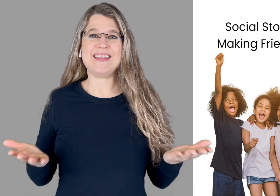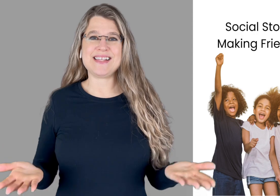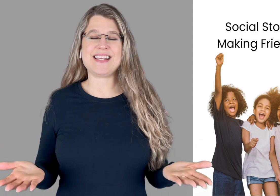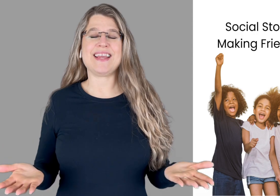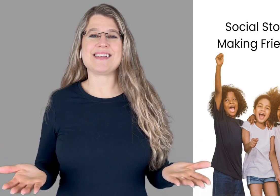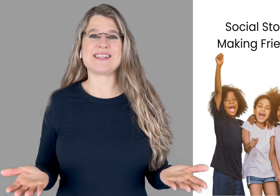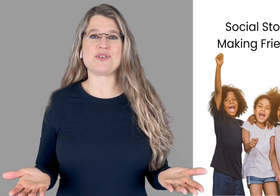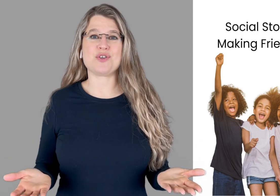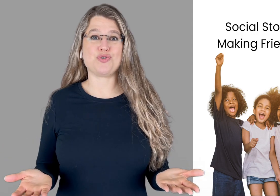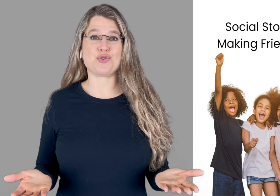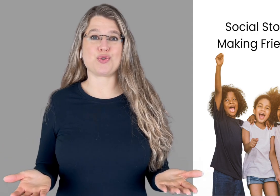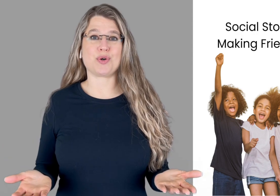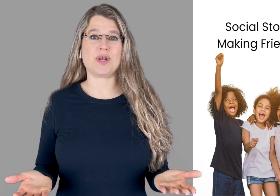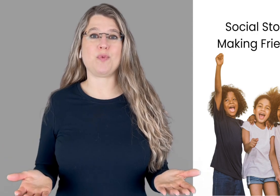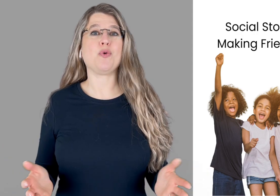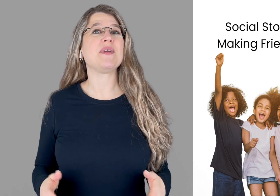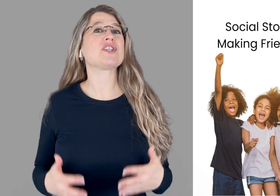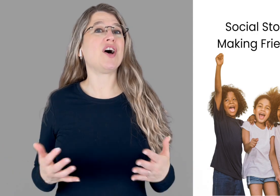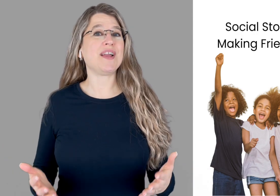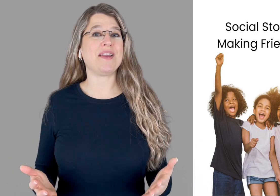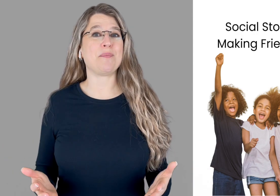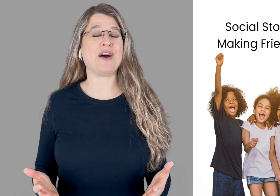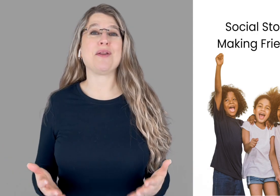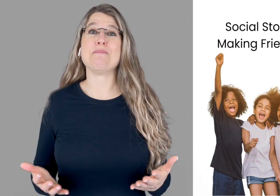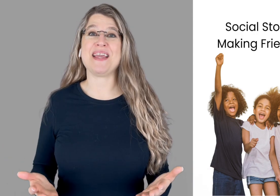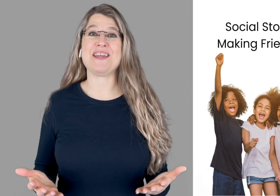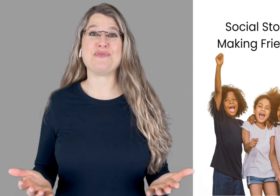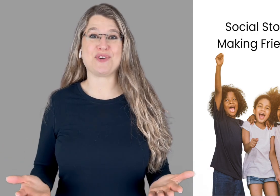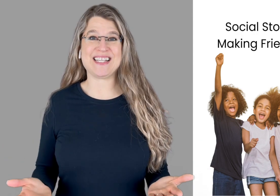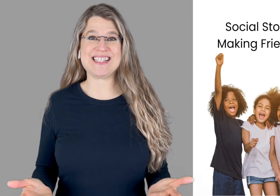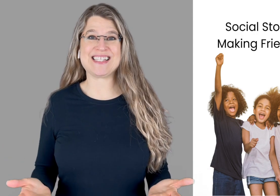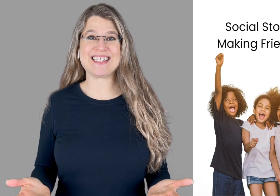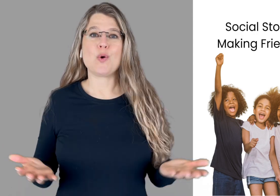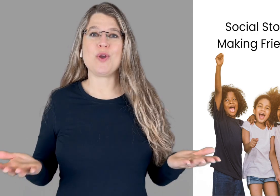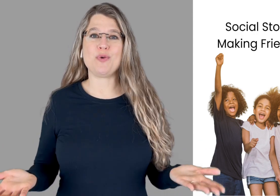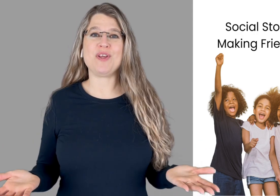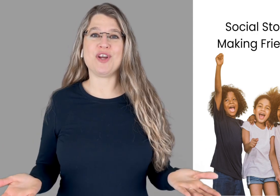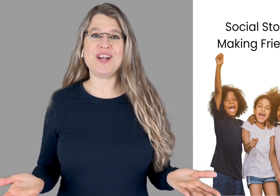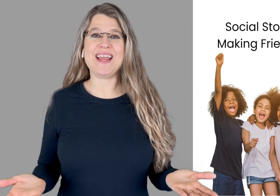In this ASL social story, we'll be talking about making friends. We will be learning